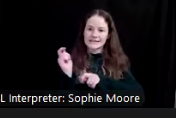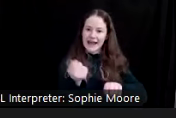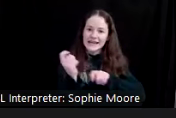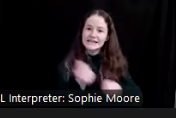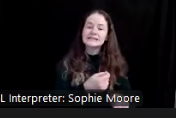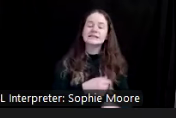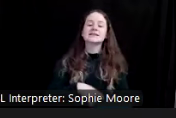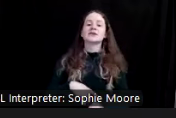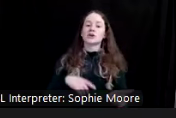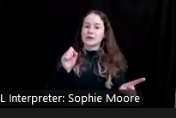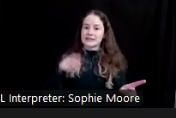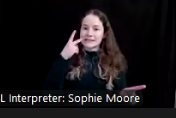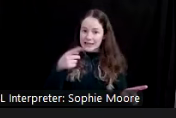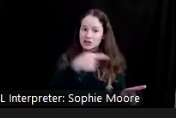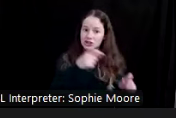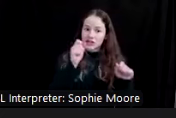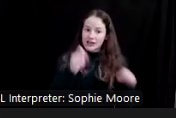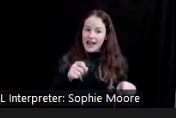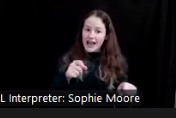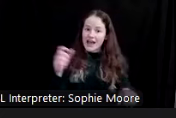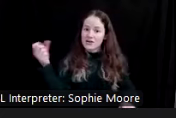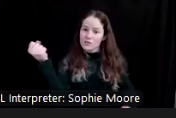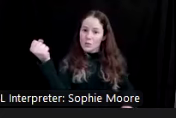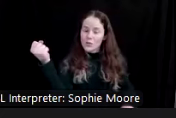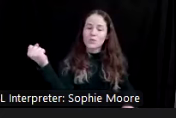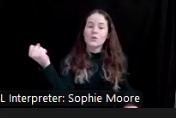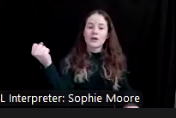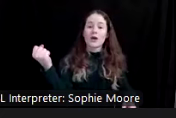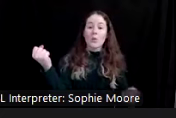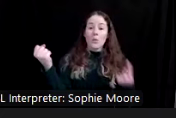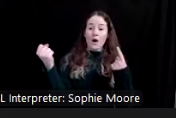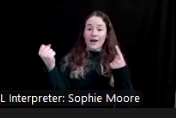racket. She has one hand on her um other wheel potentially for balance. She has a